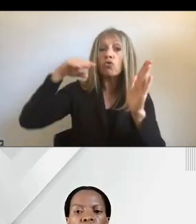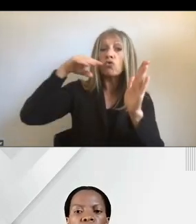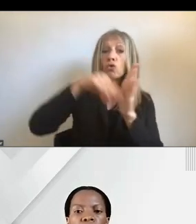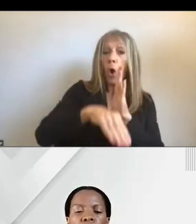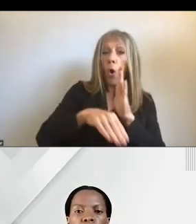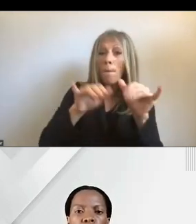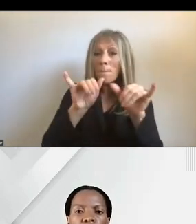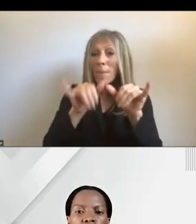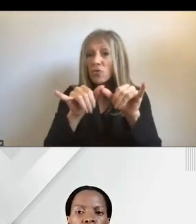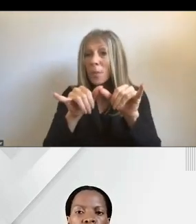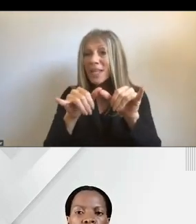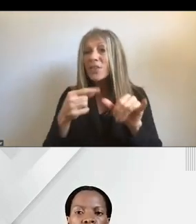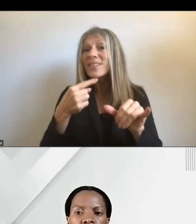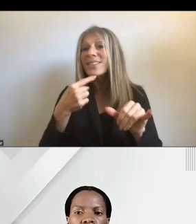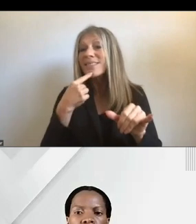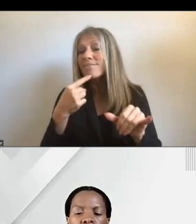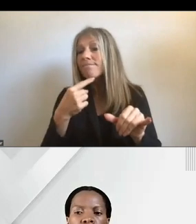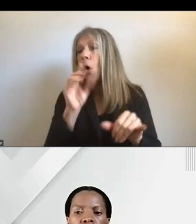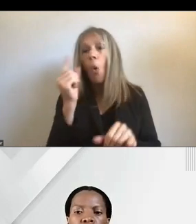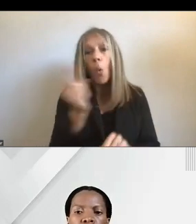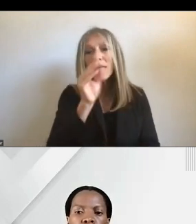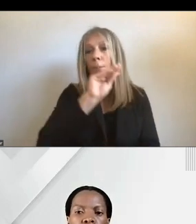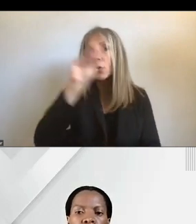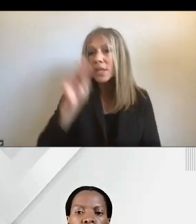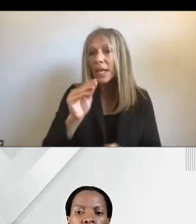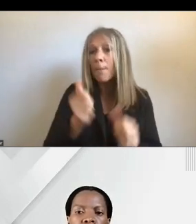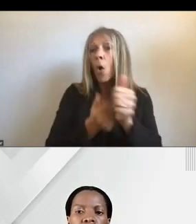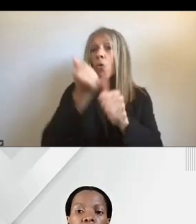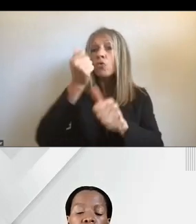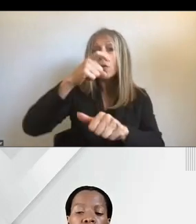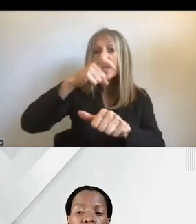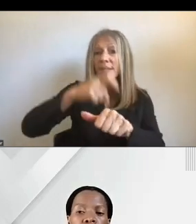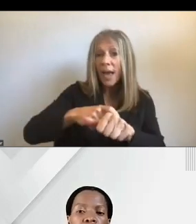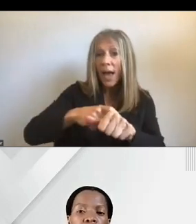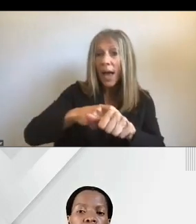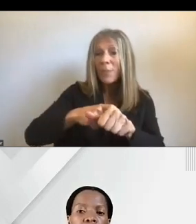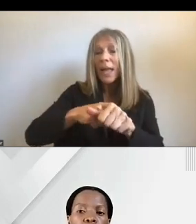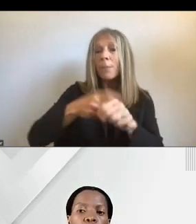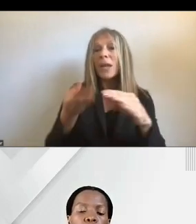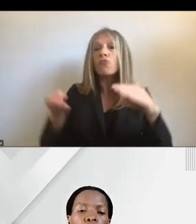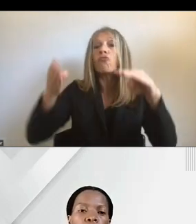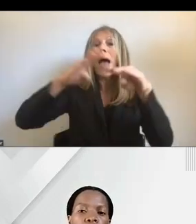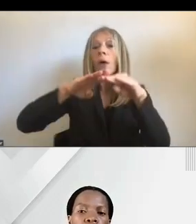were stated only in percentages, which in most cases, had been rounded to whole numbers.